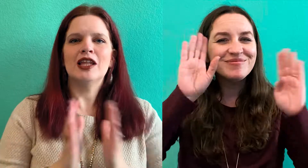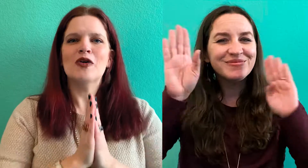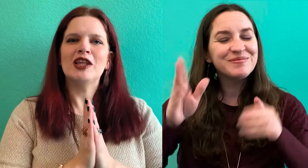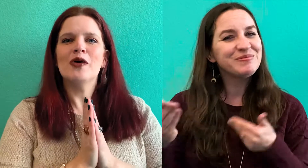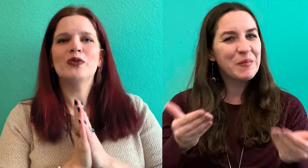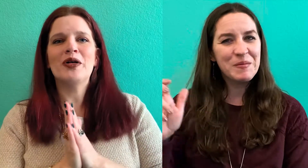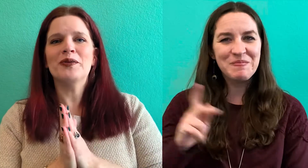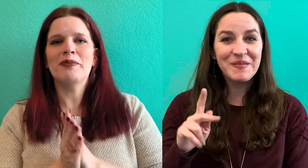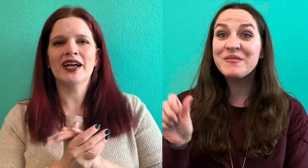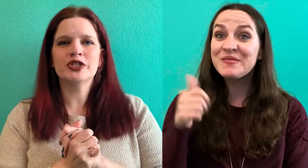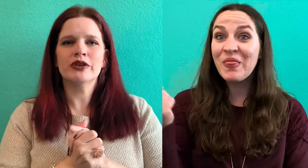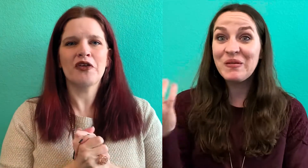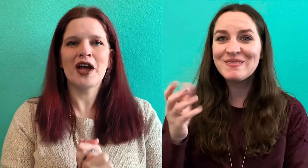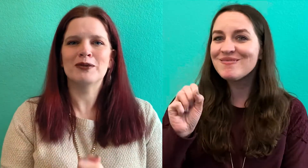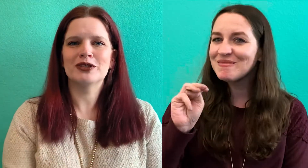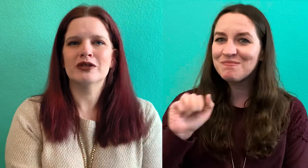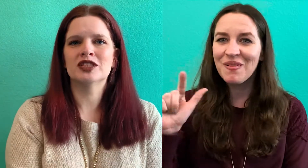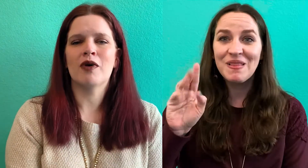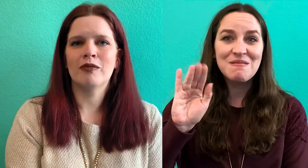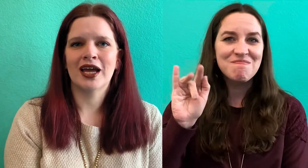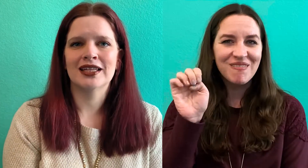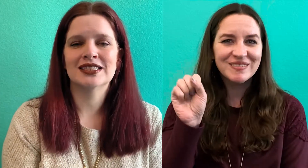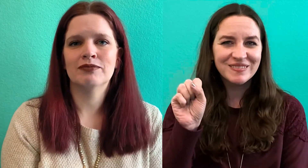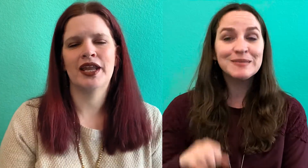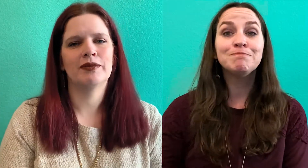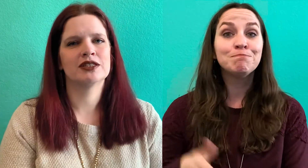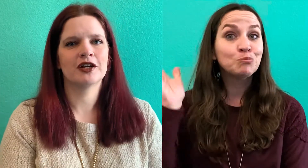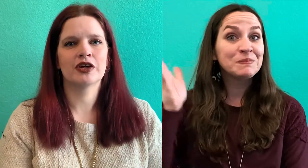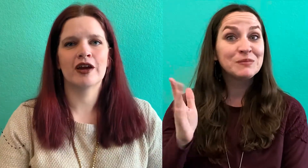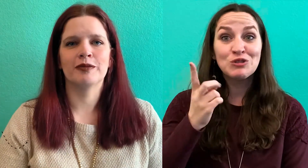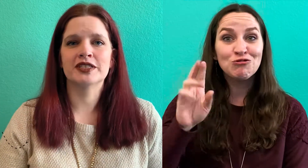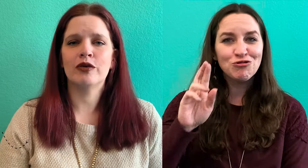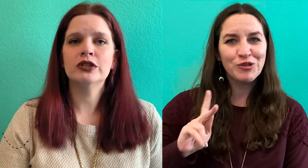Hello, hello and welcome back to another episode of Small Bites. My name is Dr. Karen McDowell.